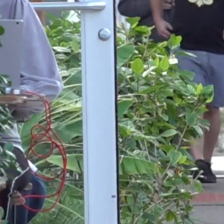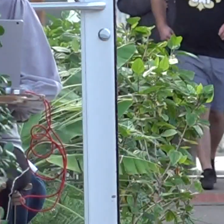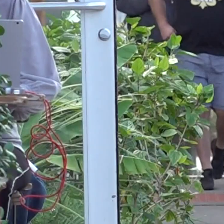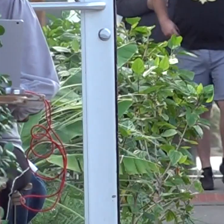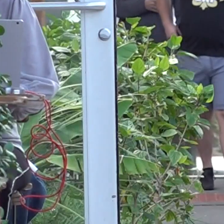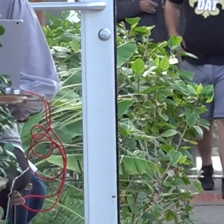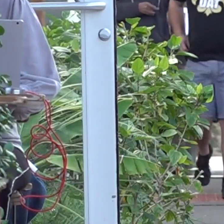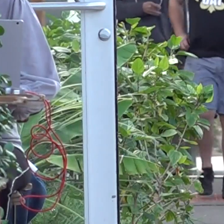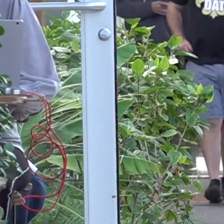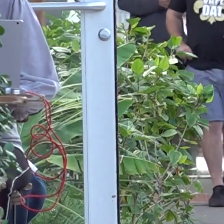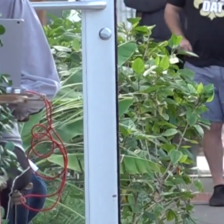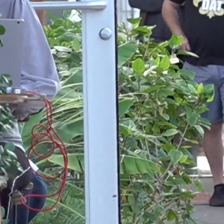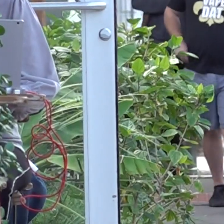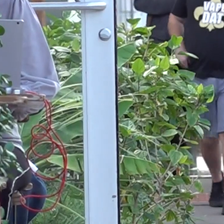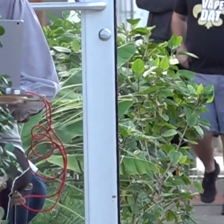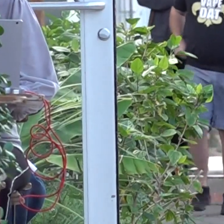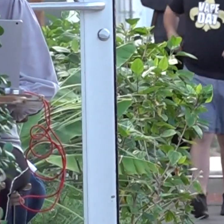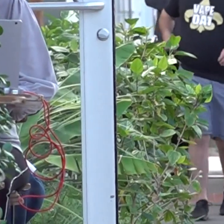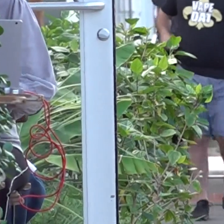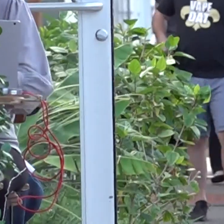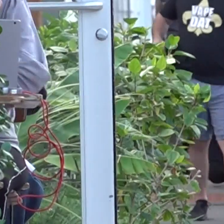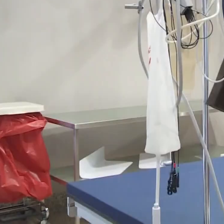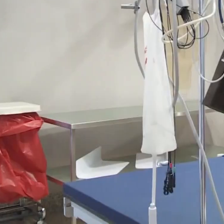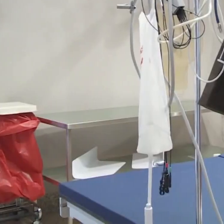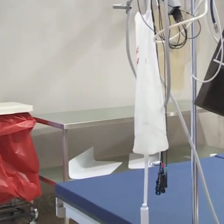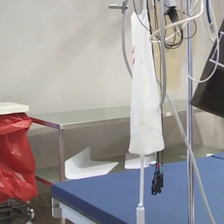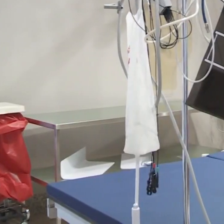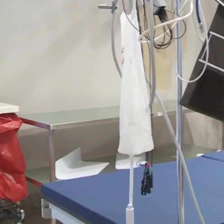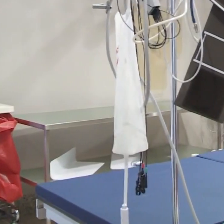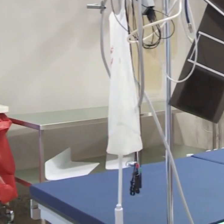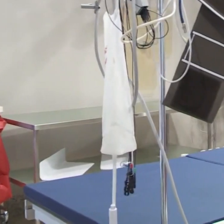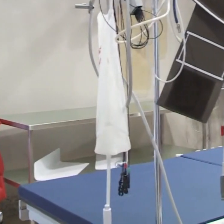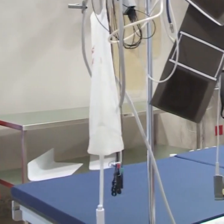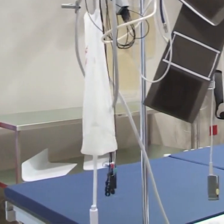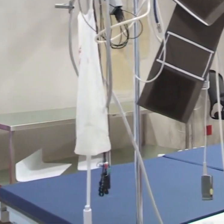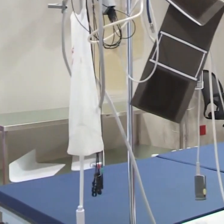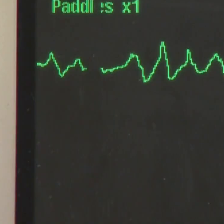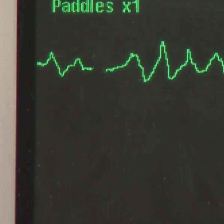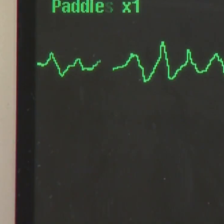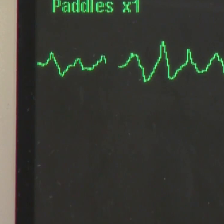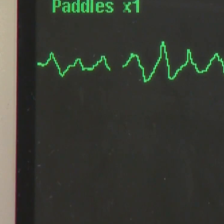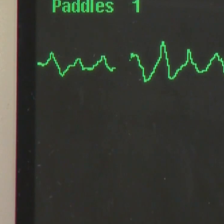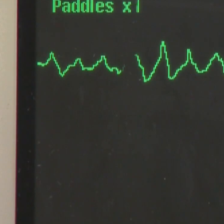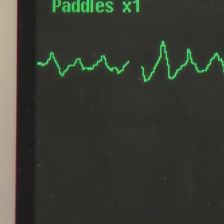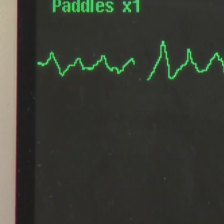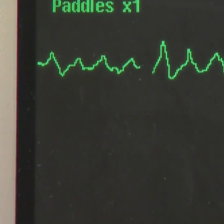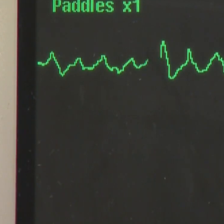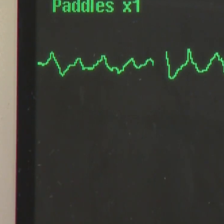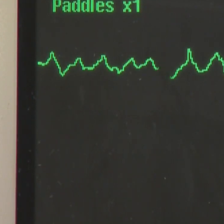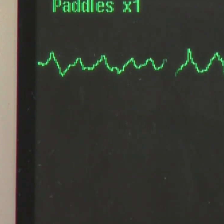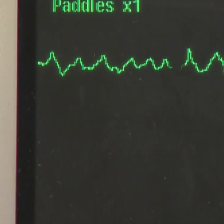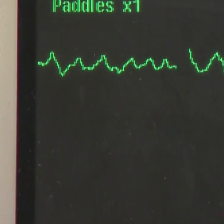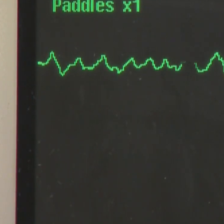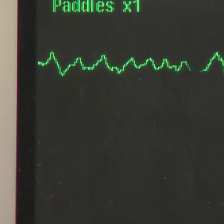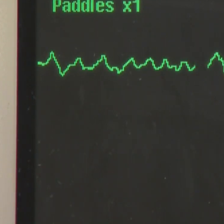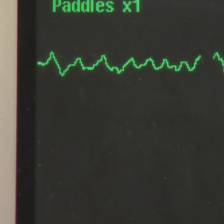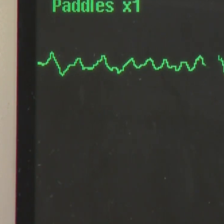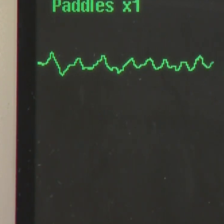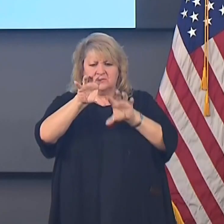. THAT . THAT WAS . THAT WAS THE . THAT WAS THE MESSAGE . THAT WAS THE MESSAGE FROM THAT WAS THE MESSAGE FROM THAT WAS THE MESSAGE FROM ASSISTANT THAT WAS THE MESSAGE FROM ASSISTANT STATE THAT WAS THE MESSAGE FROM ASSISTANT STATE HEALTH THAT WAS THE MESSAGE FROM ASSISTANT STATE HEALTH OFFICER ASSISTANT STATE HEALTH OFFICER ASSISTANT STATE HEALTH OFFICER DR. ASSISTANT STATE HEALTH OFFICER DR. JOSEPH ASSISTANT STATE HEALTH OFFICER DR. JOSEPH KANTER ASSISTANT STATE HEALTH OFFICER DR. JOSEPH KANTER TUESDAY ASSISTANT STATE HEALTH OFFICER DR. JOSEPH KANTER TUESDAY AS DR. JOSEPH KANTER TUESDAY AS DR. JOSEPH KANTER TUESDAY AS THE DR. JOSEPH KANTER TUESDAY AS THE STATE DR. JOSEPH KANTER TUESDAY AS THE STATE PREPARED DR. JOSEPH KANTER TUESDAY AS THE STATE PREPARED TO DR. JOSEPH KANTER TUESDAY AS THE STATE PREPARED TO MOVE DR. JOSEPH KANTER TUESDAY AS THE STATE PREPARED TO MOVE BACK THE STATE PREPARED TO MOVE BACK THE STATE PREPARED TO MOVE BACK TO THE STATE PREPARED TO MOVE BACK TO A THE STATE PREPARED TO MOVE BACK TO A MODIFIED THE STATE PREPARED TO MOVE BACK TO A MODIFIED PHASE THE STATE PREPARED TO MOVE BACK TO A MODIFIED PHASE 2. TO A MODIFIED PHASE 2. TO A MODIFIED PHASE 2. AMID